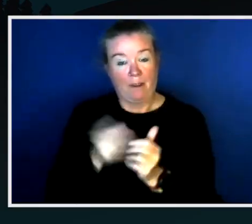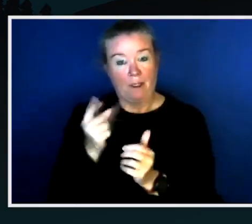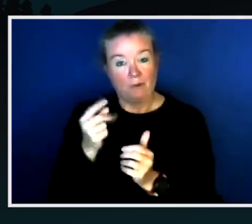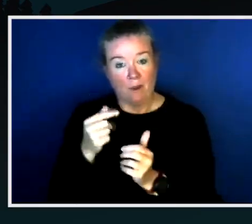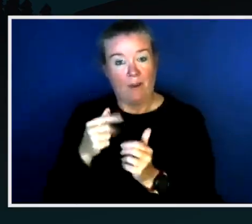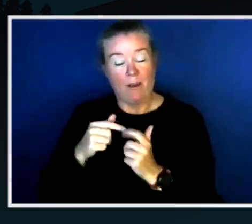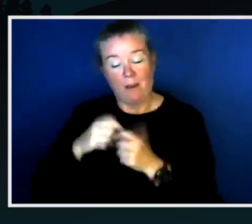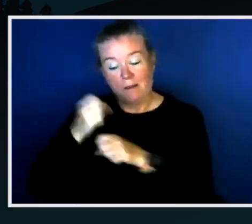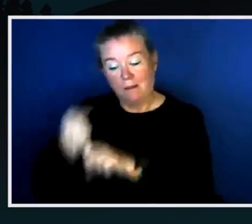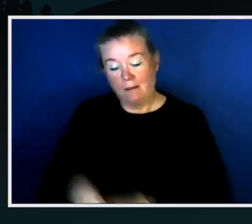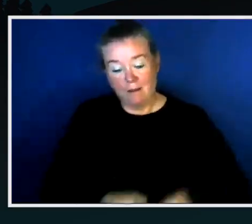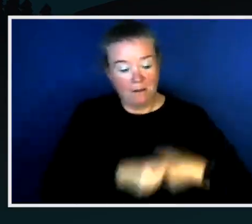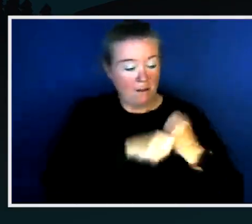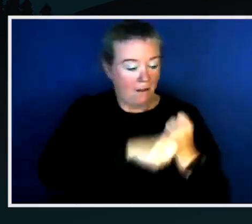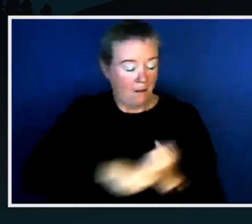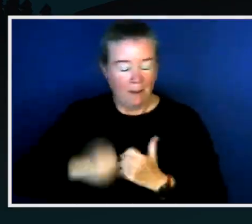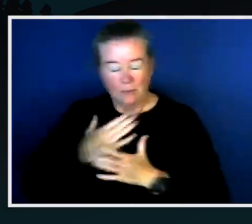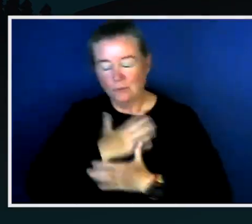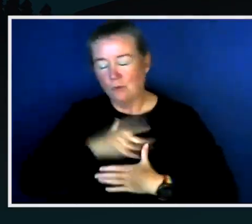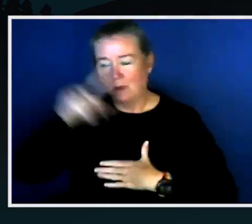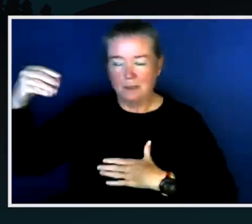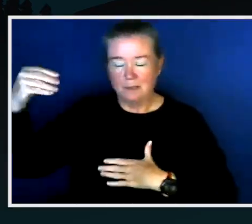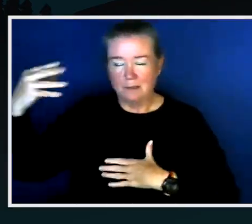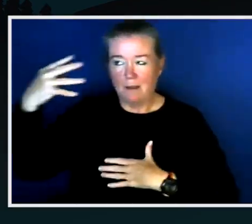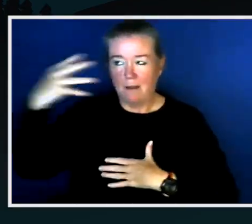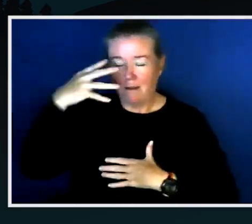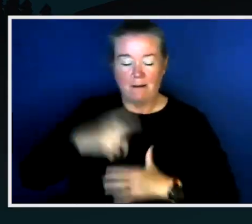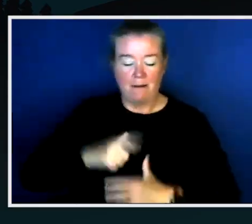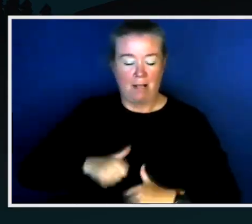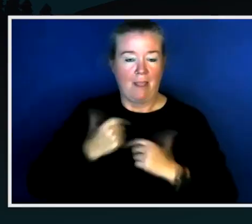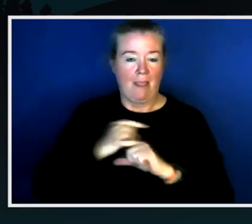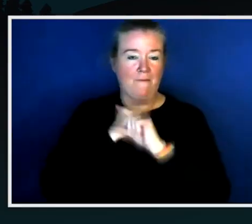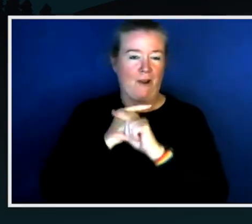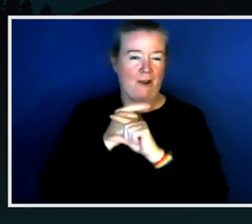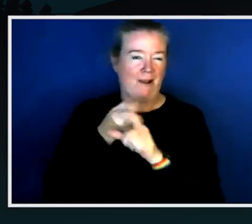enjoying the sunshine, while the lifeguard jokingly splashes them with his kayak paddle.